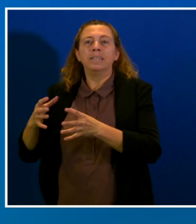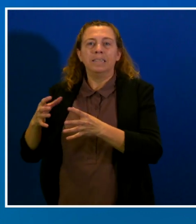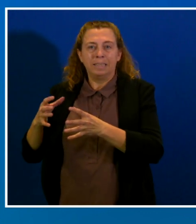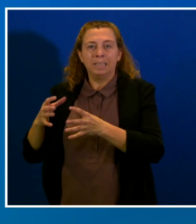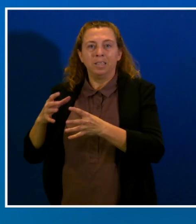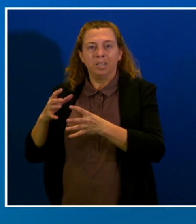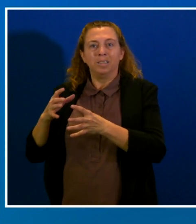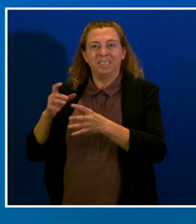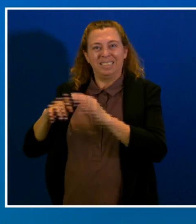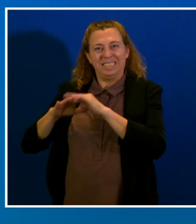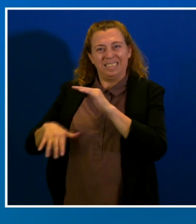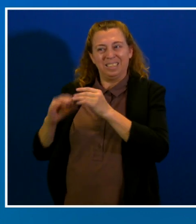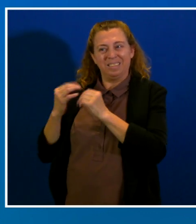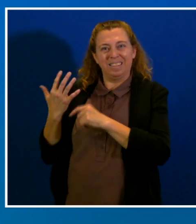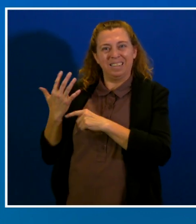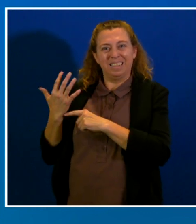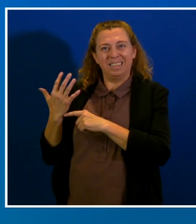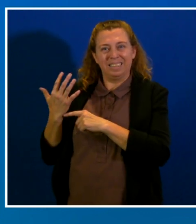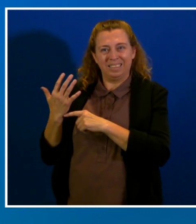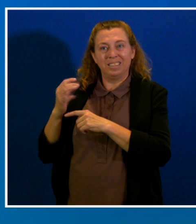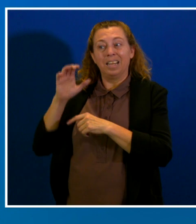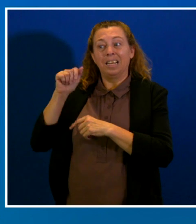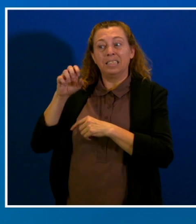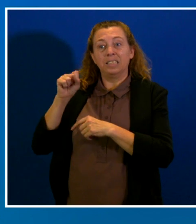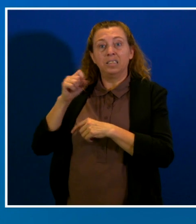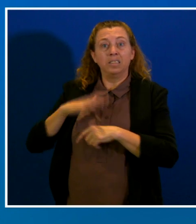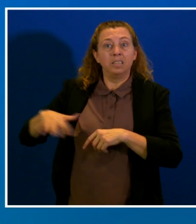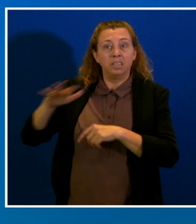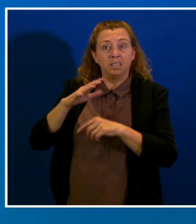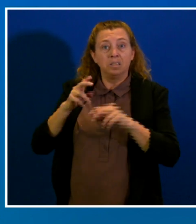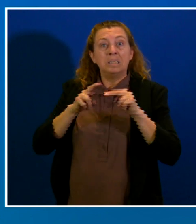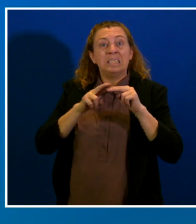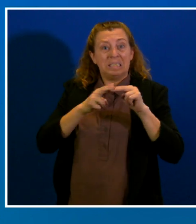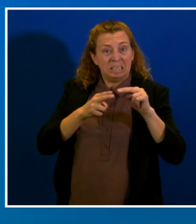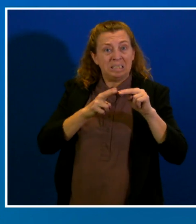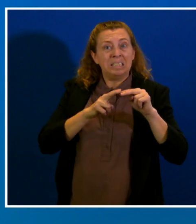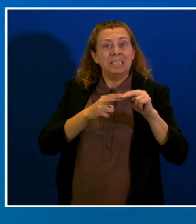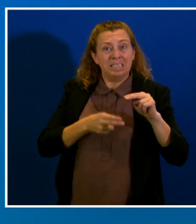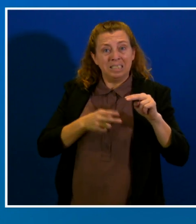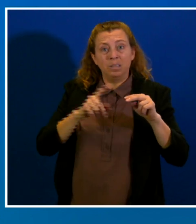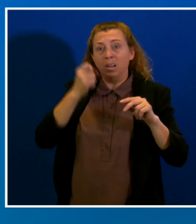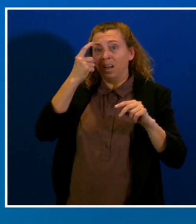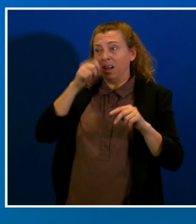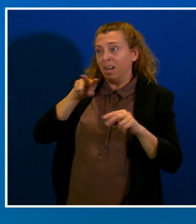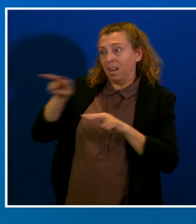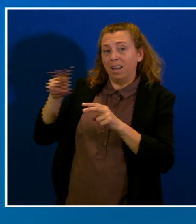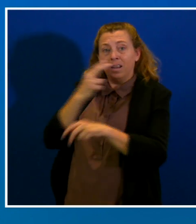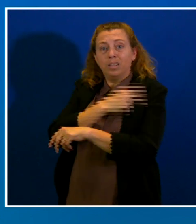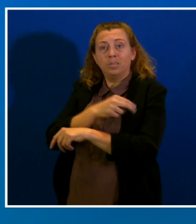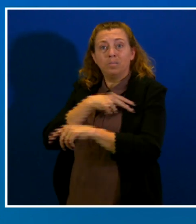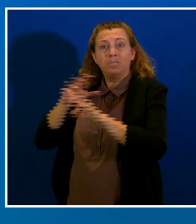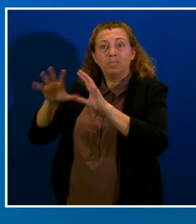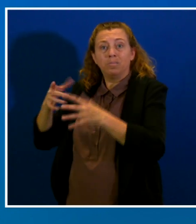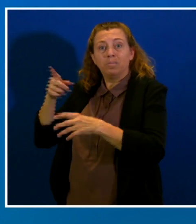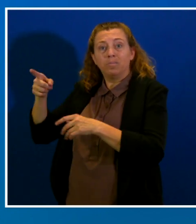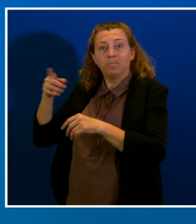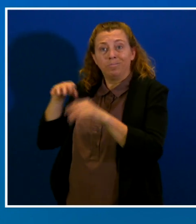Our hospital admission averages are still averaging below the state's requirements to remain in Phase 3.